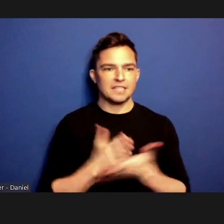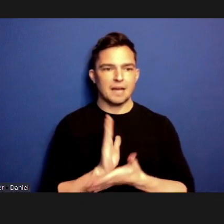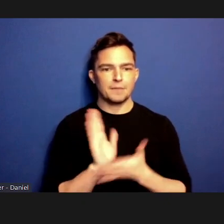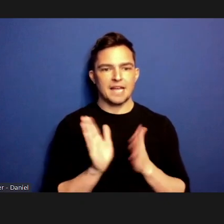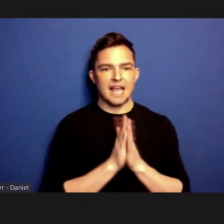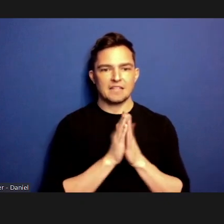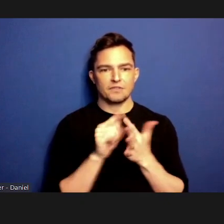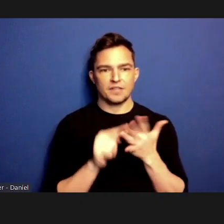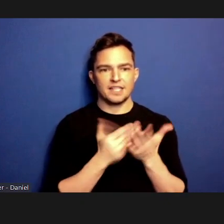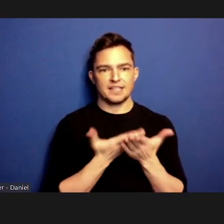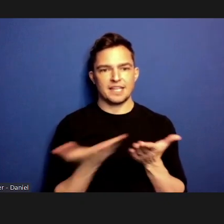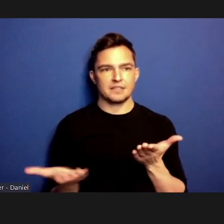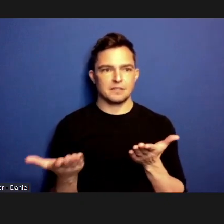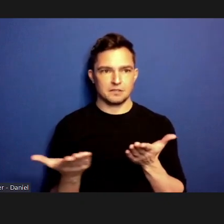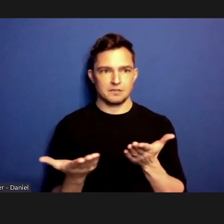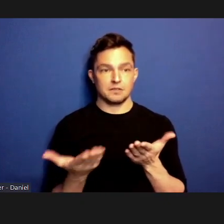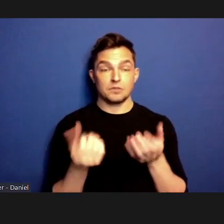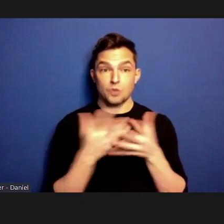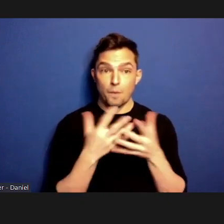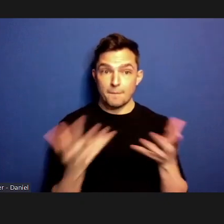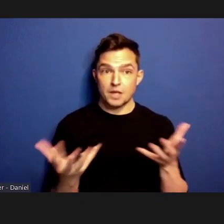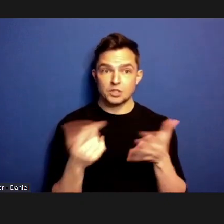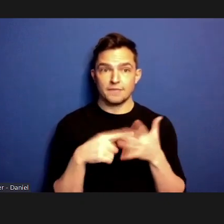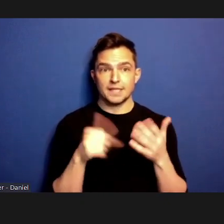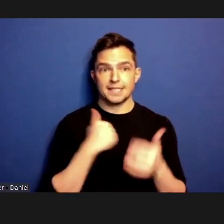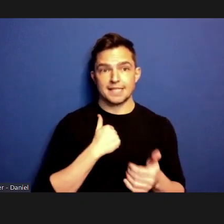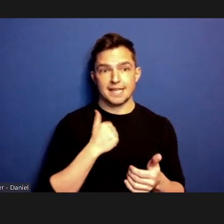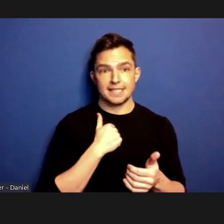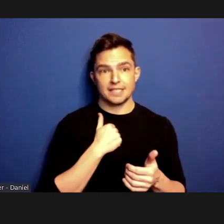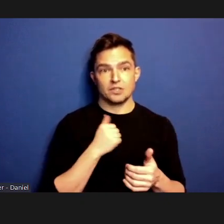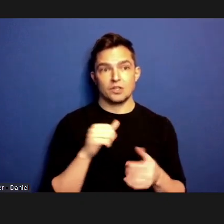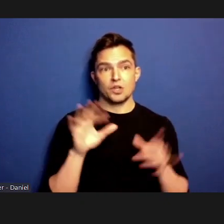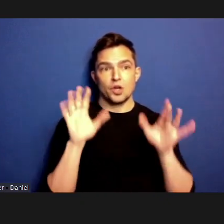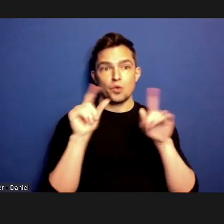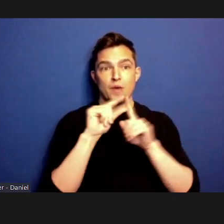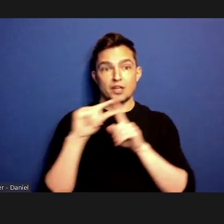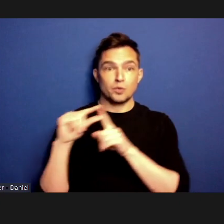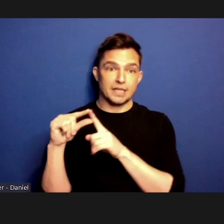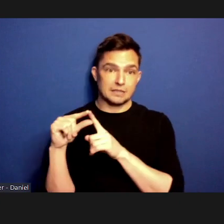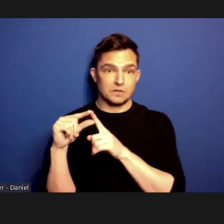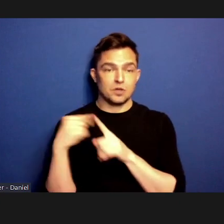because so much of the Canadian I think rhetoric is that we should all as racialized people